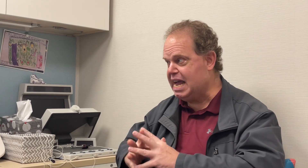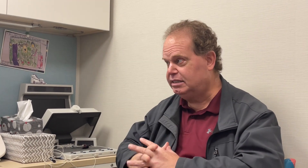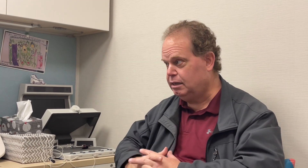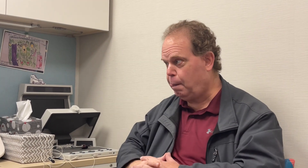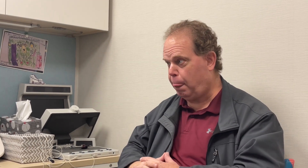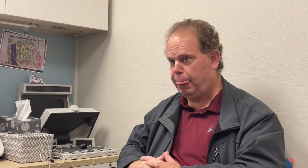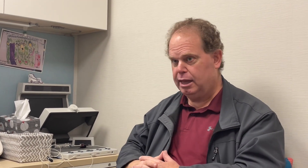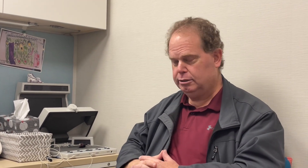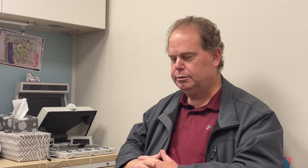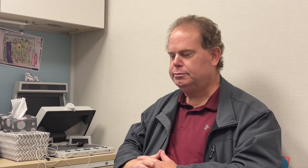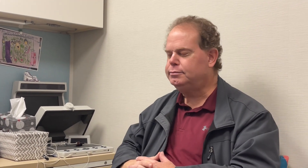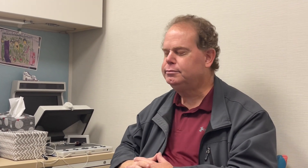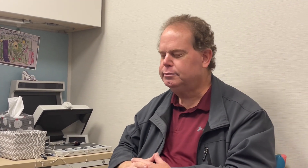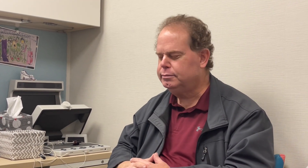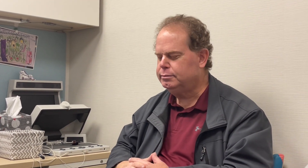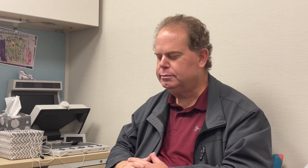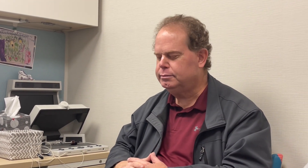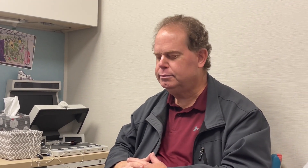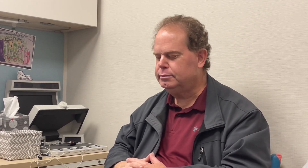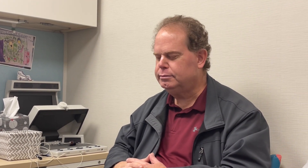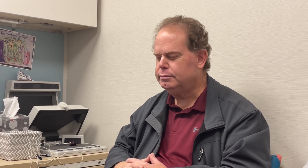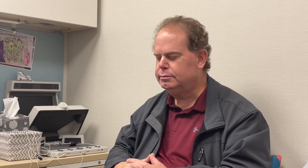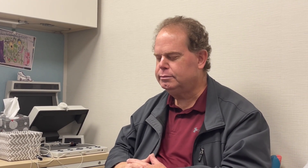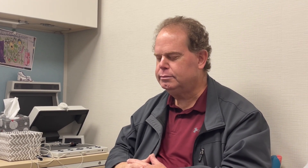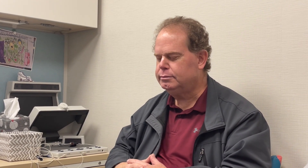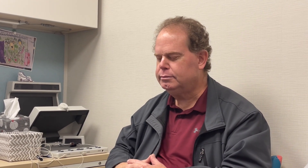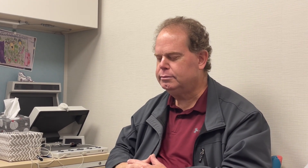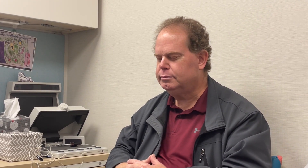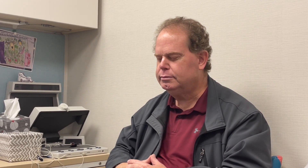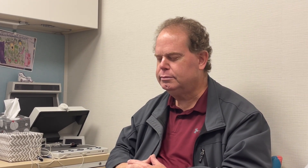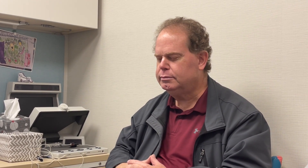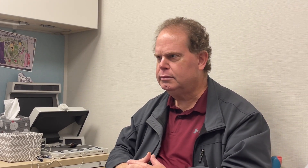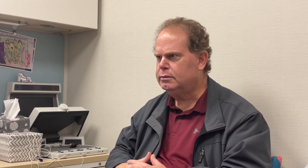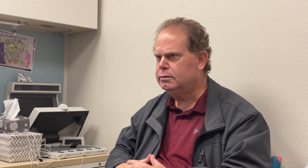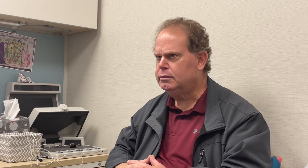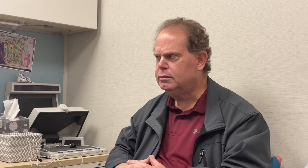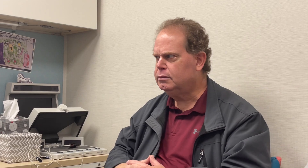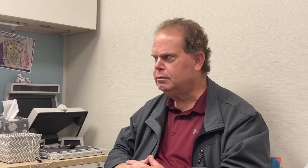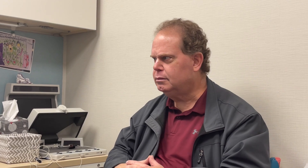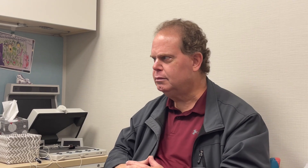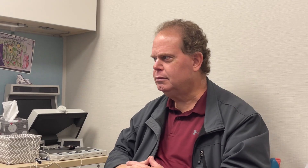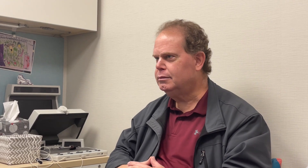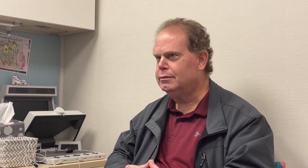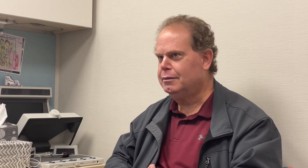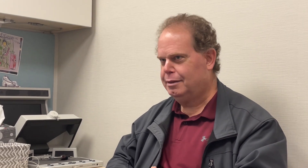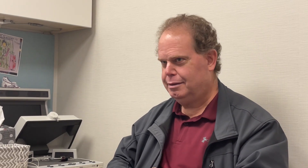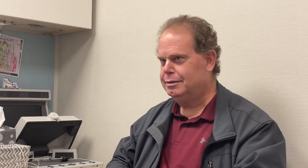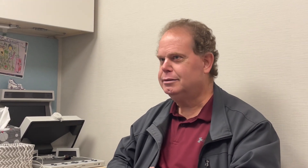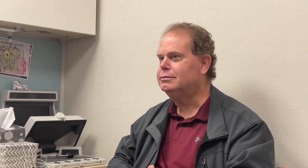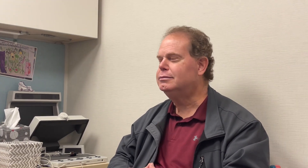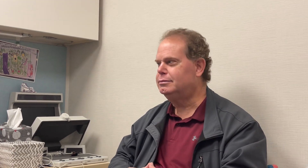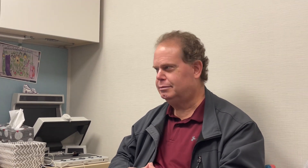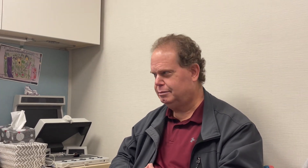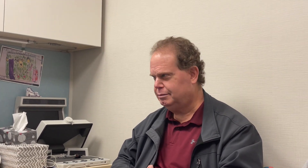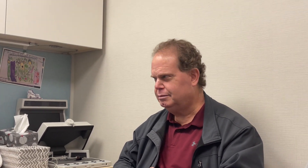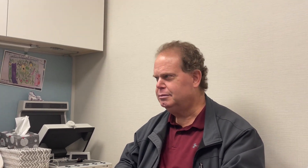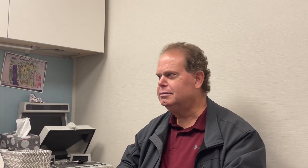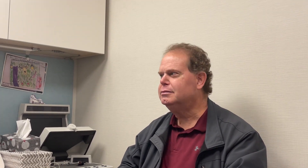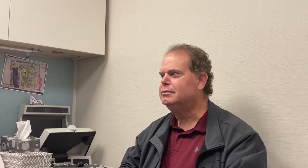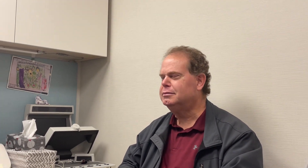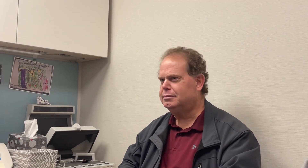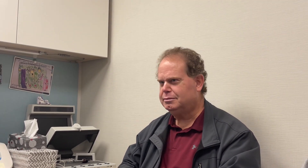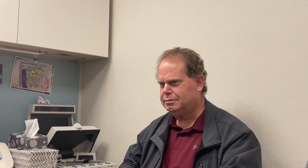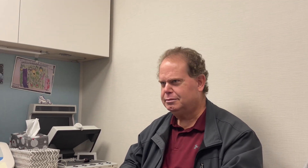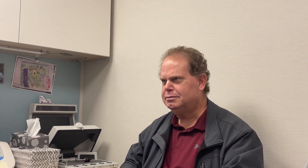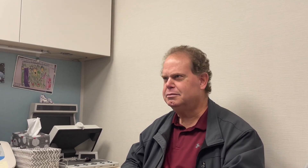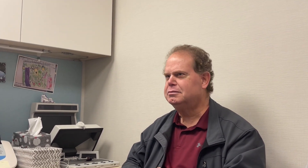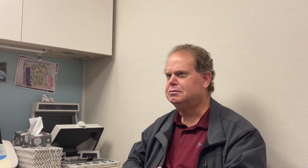eyes one two three one two three got it yeah that was awesome good is the volume